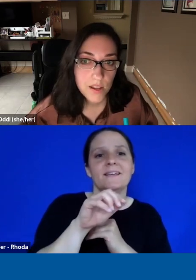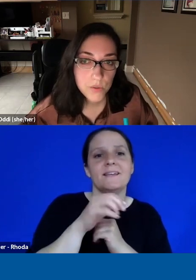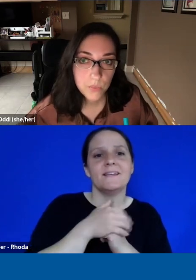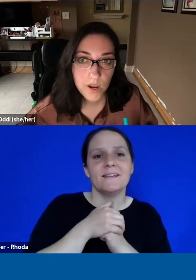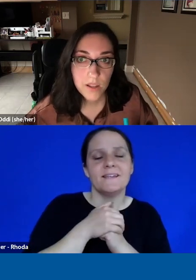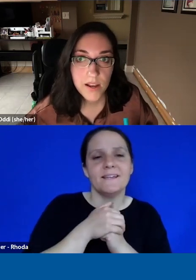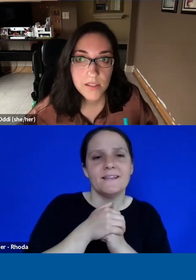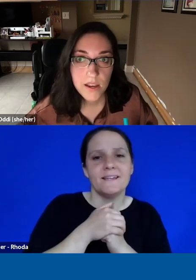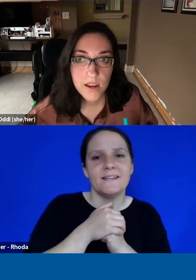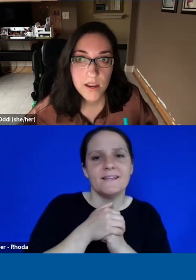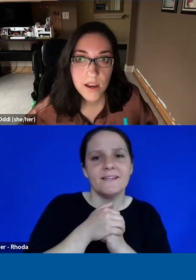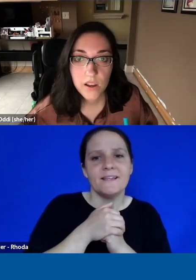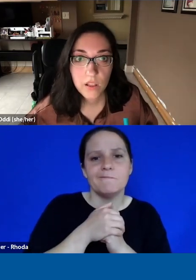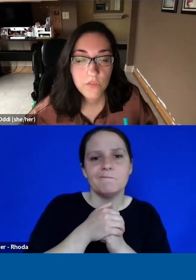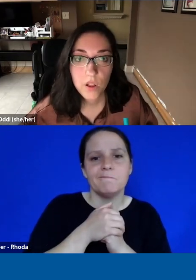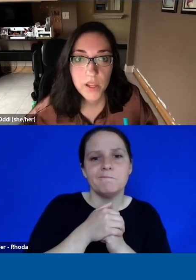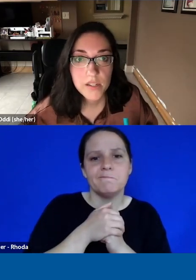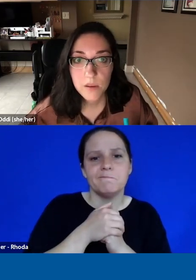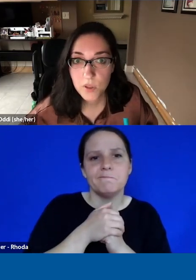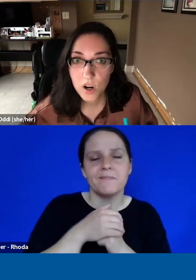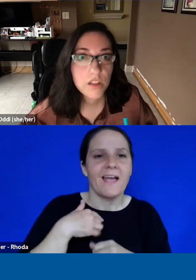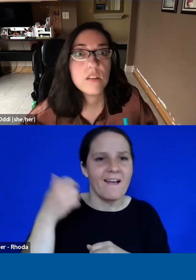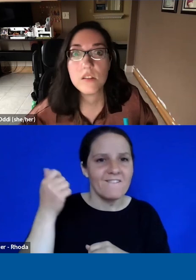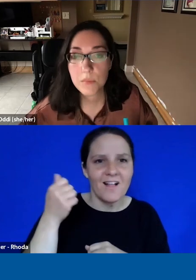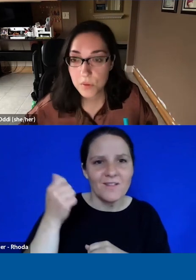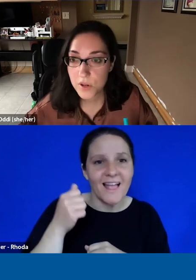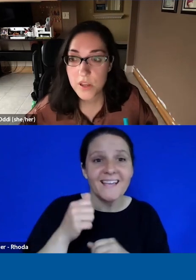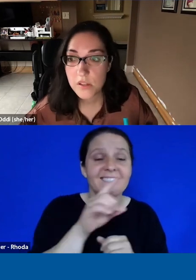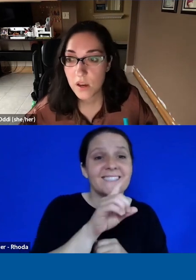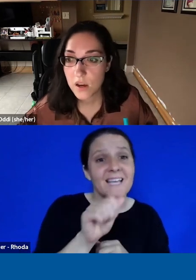as well as I try to follow disabled artists, disabled communities.